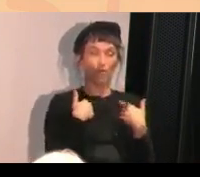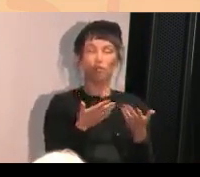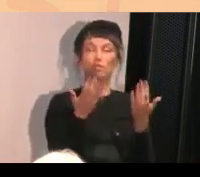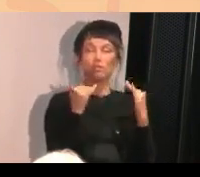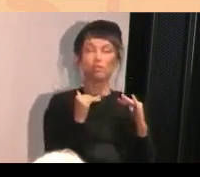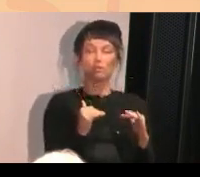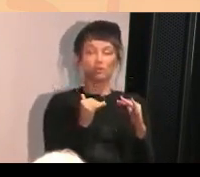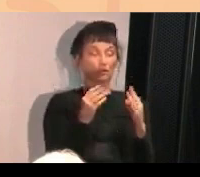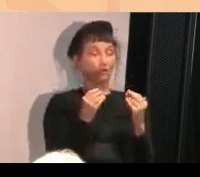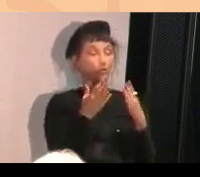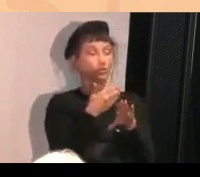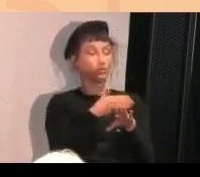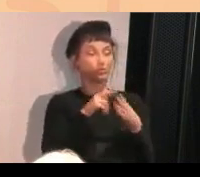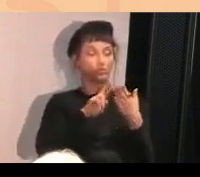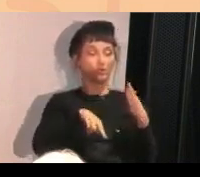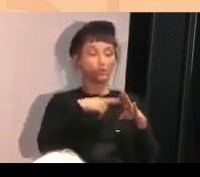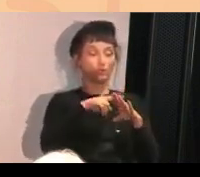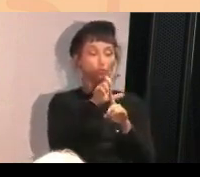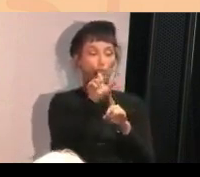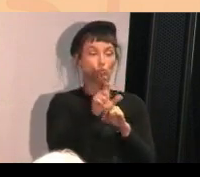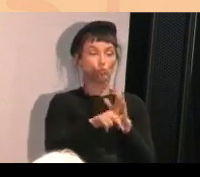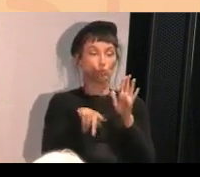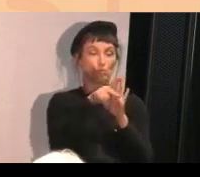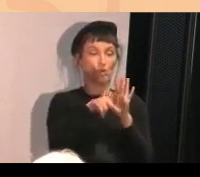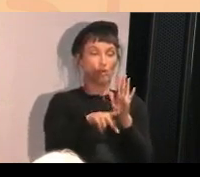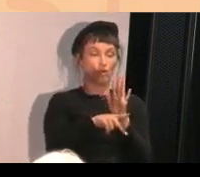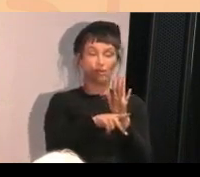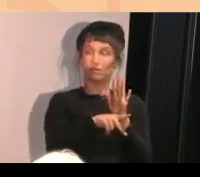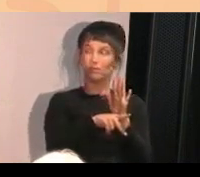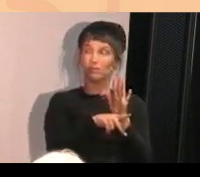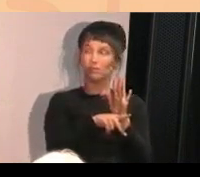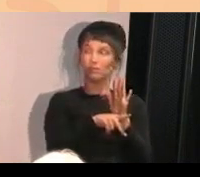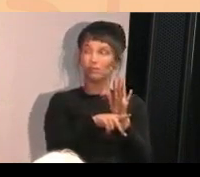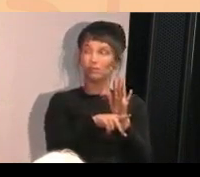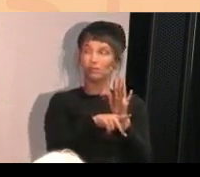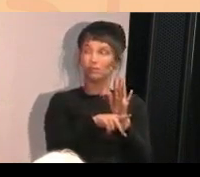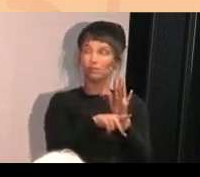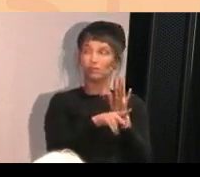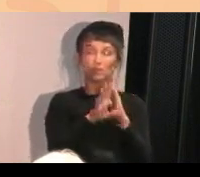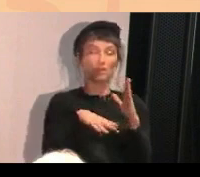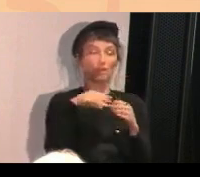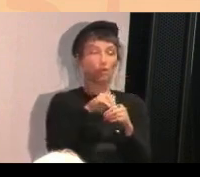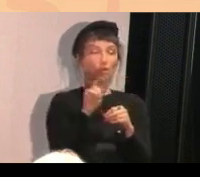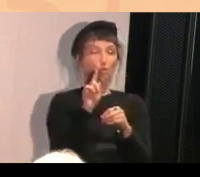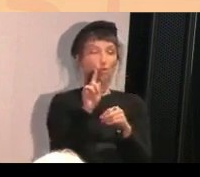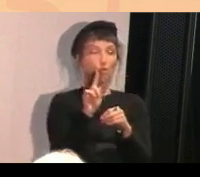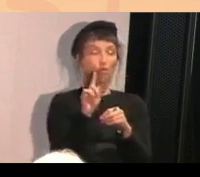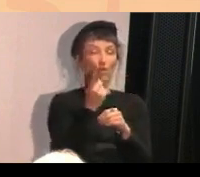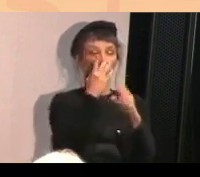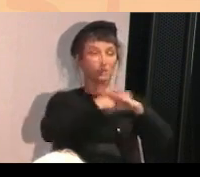the new national cultural policy under development which will have First Nation voices at the heart